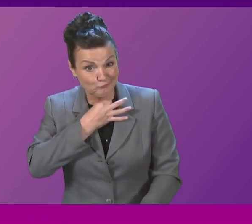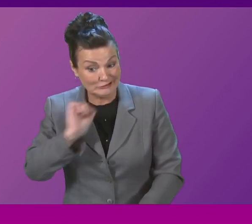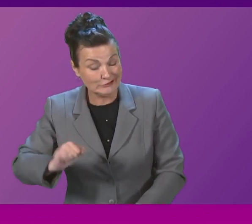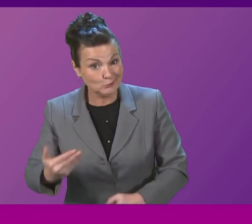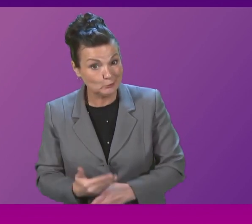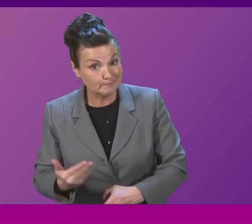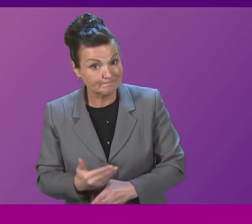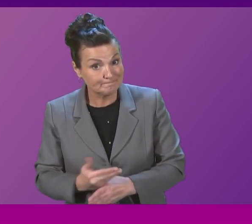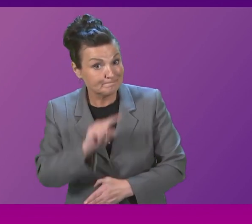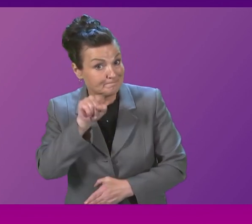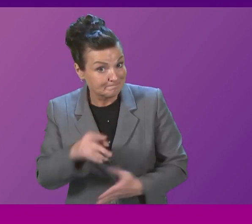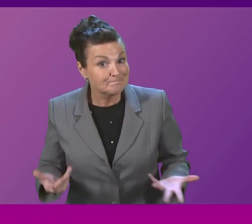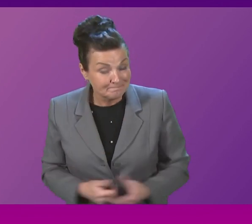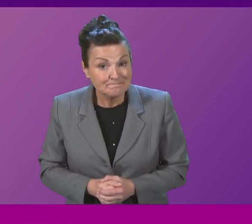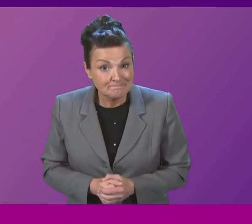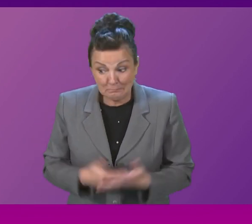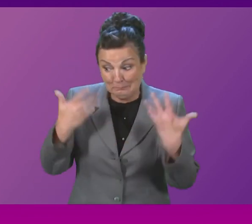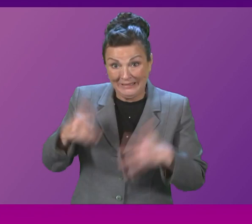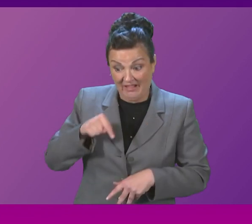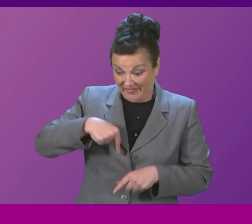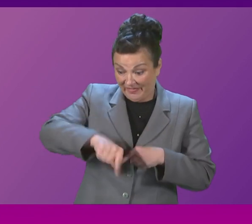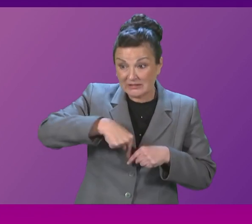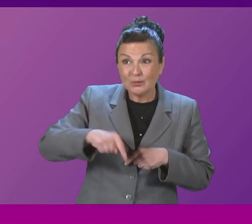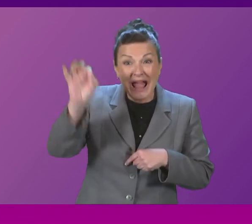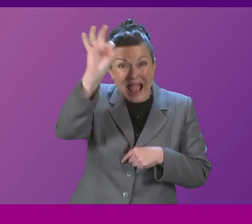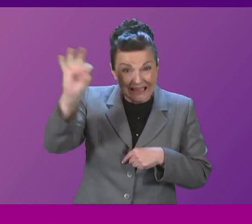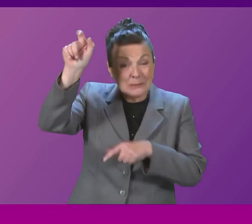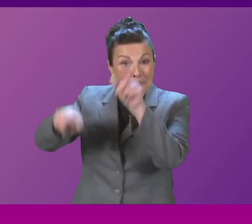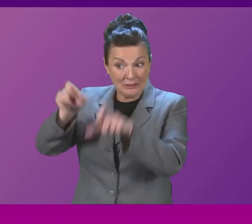Just this week, we have heard from islanders who are again enduring food shortages.